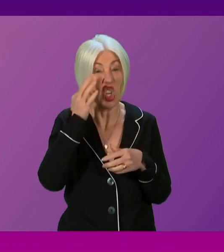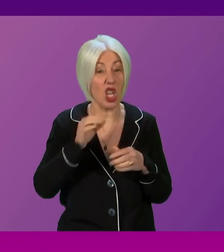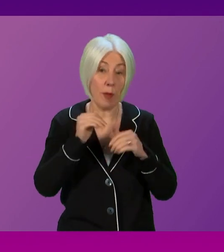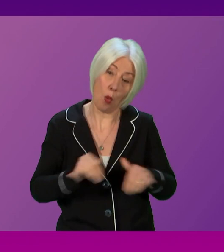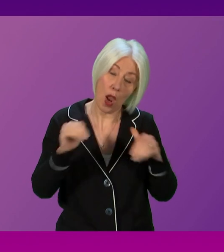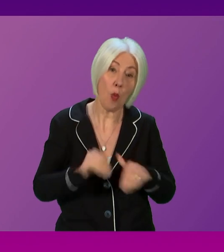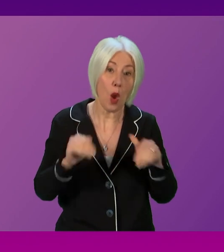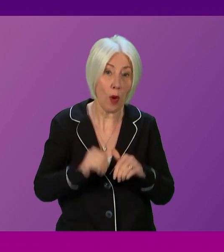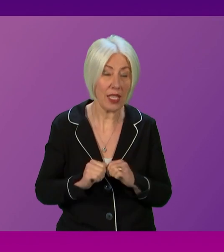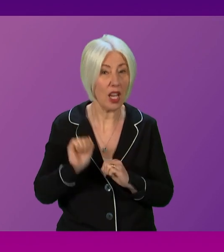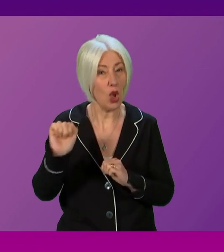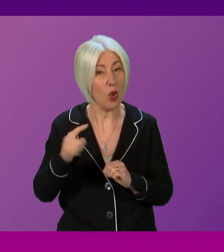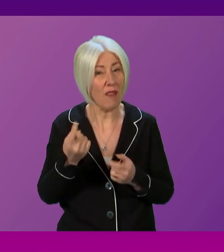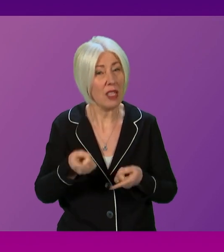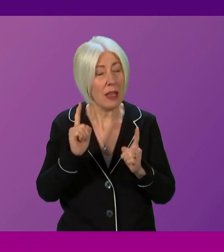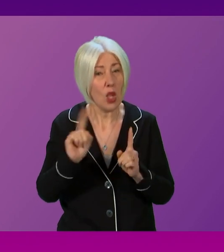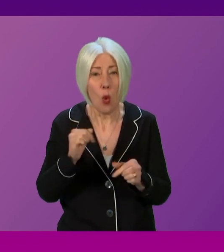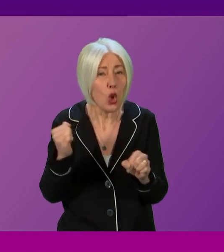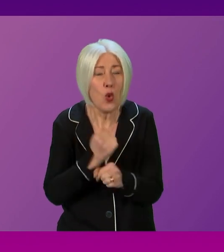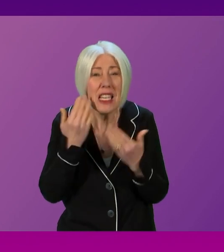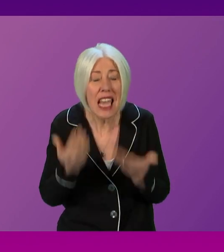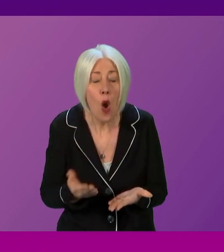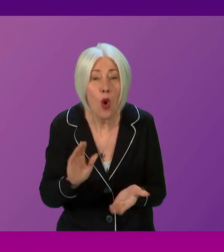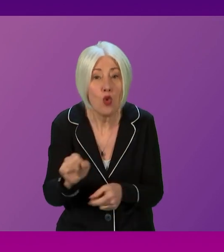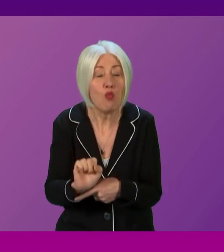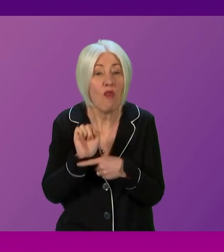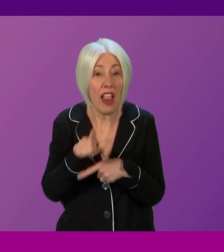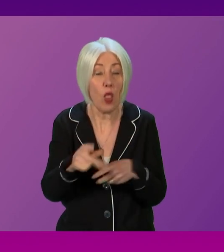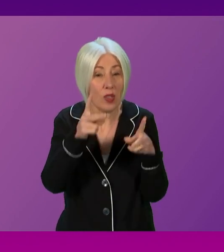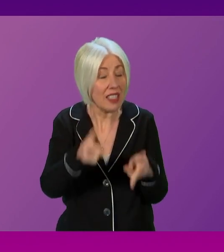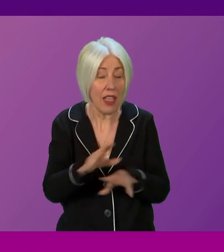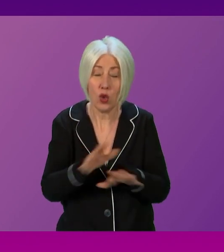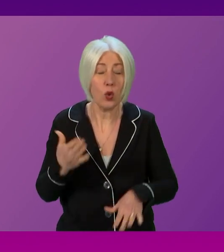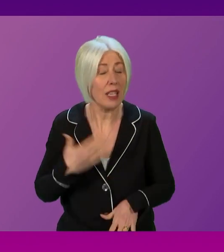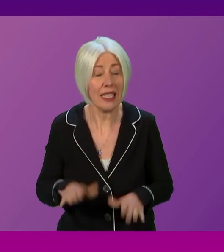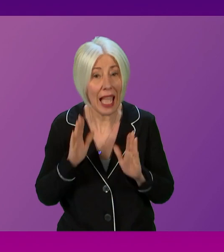right now to prevent such unnecessary deaths this week, next week and in future weeks, too?